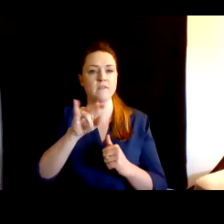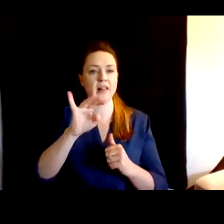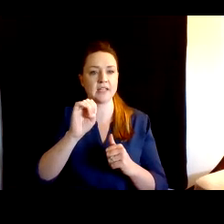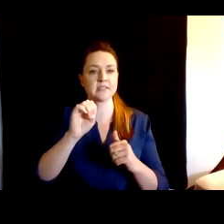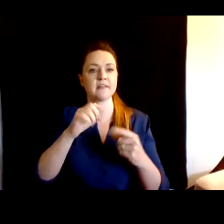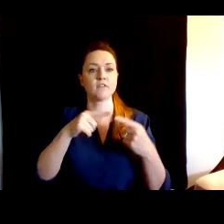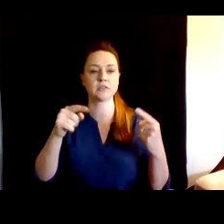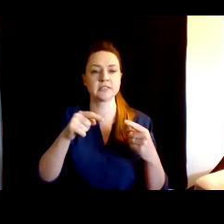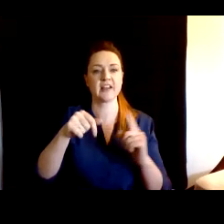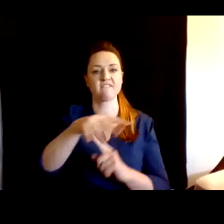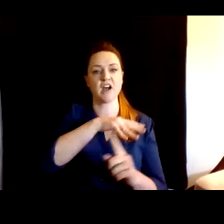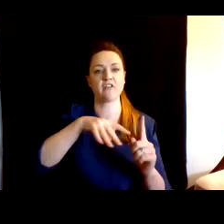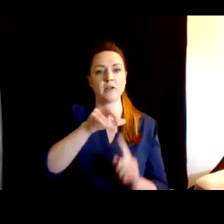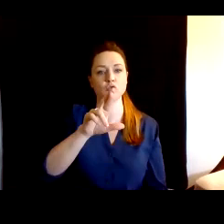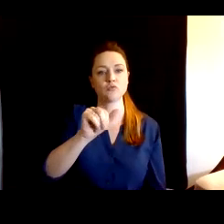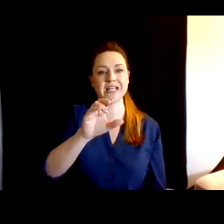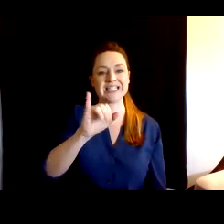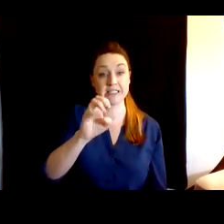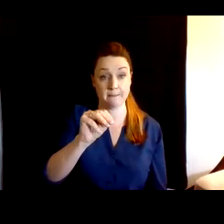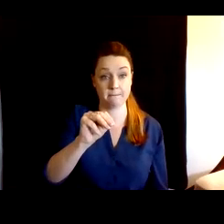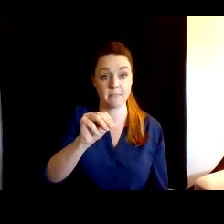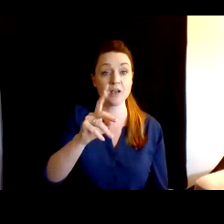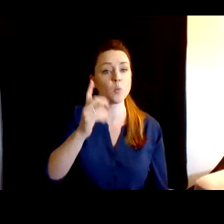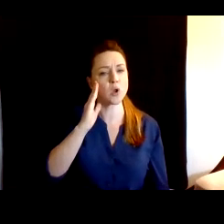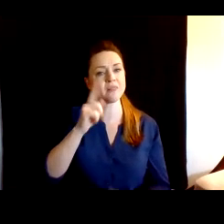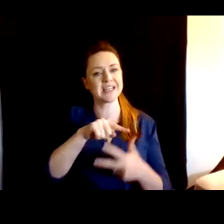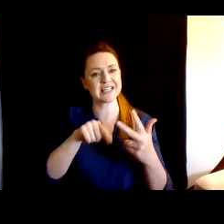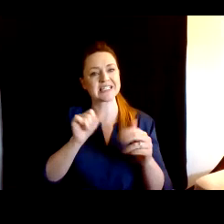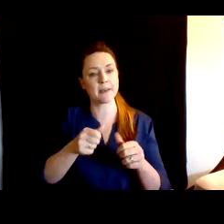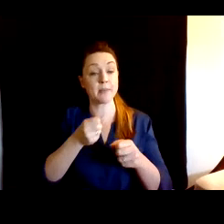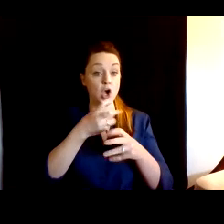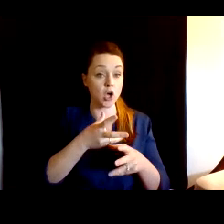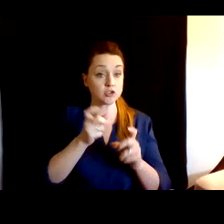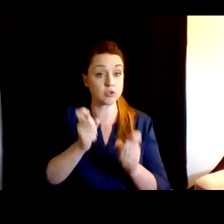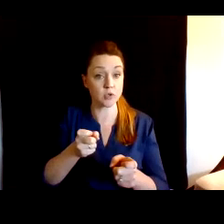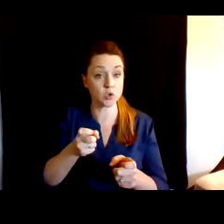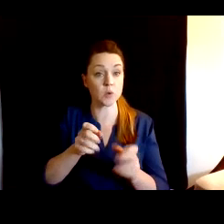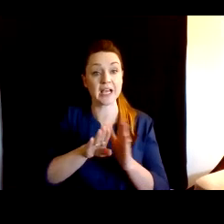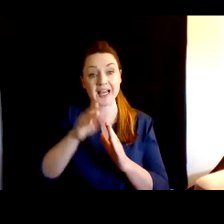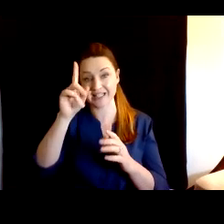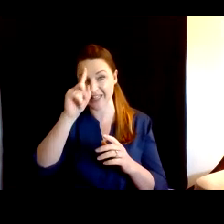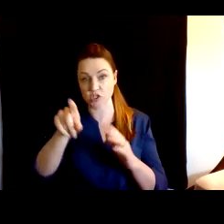So we know that these things can be a cause and contributor to intellectual and developmental disabilities.